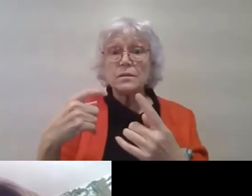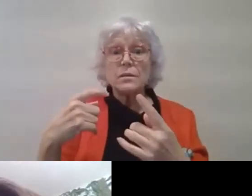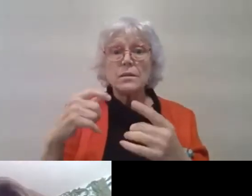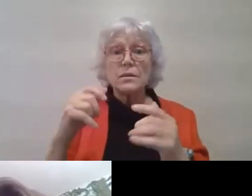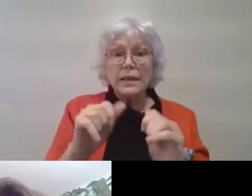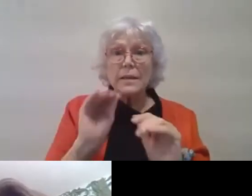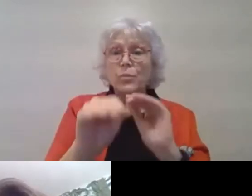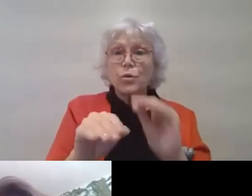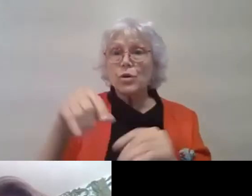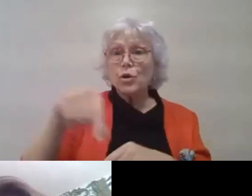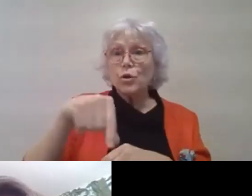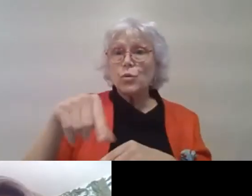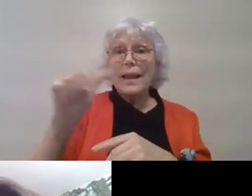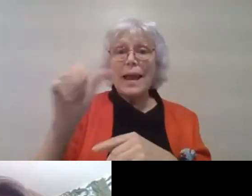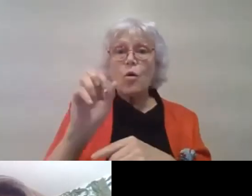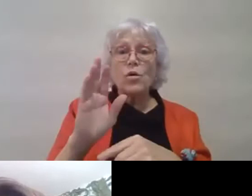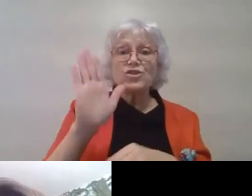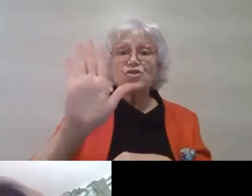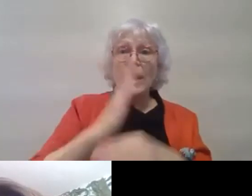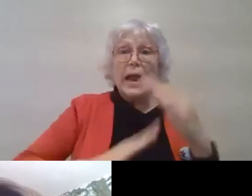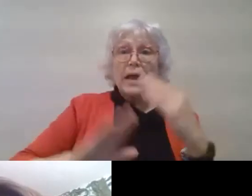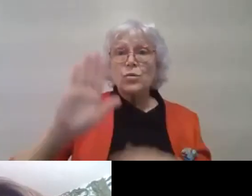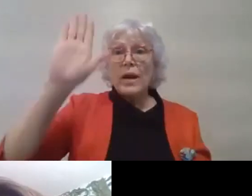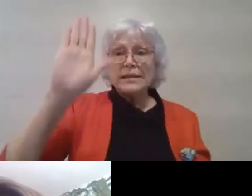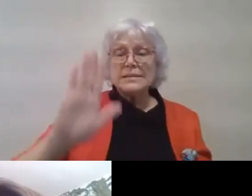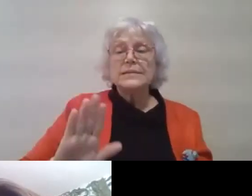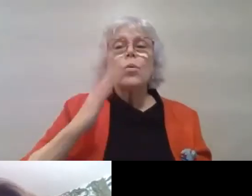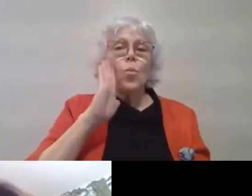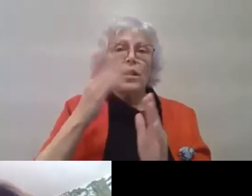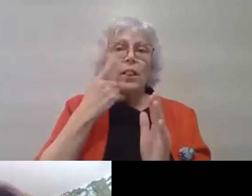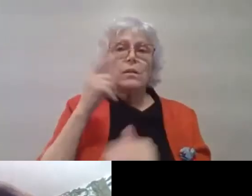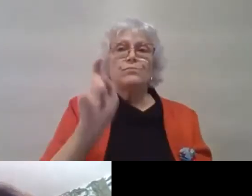Please add your questions to the Q&A. Could you speak more